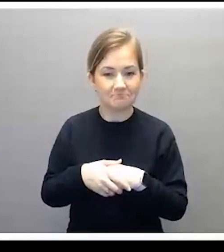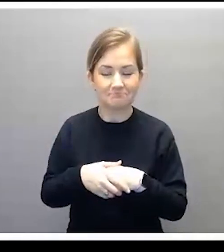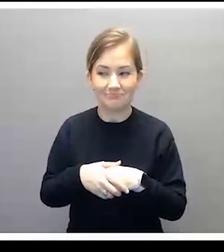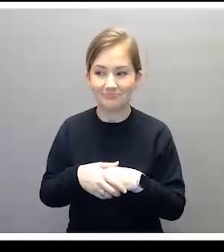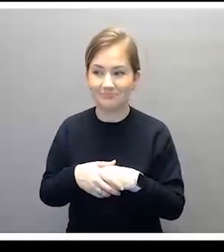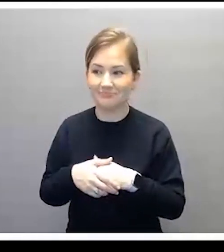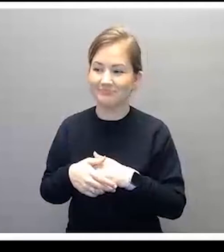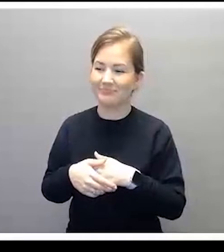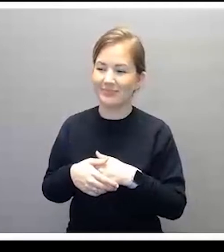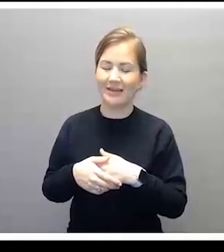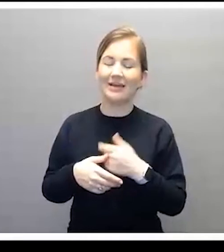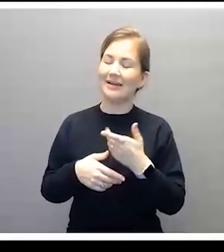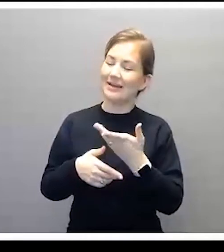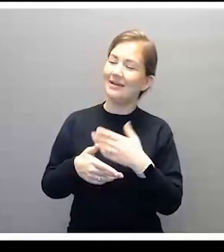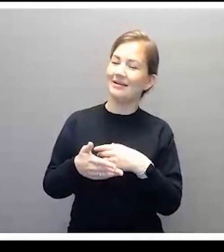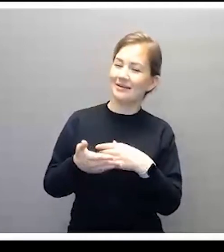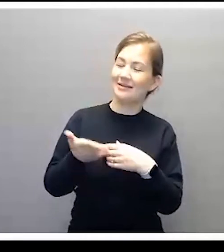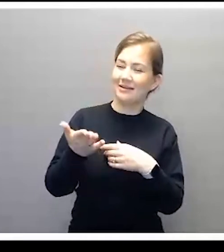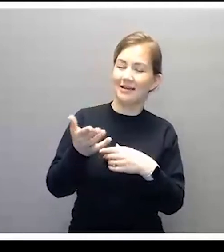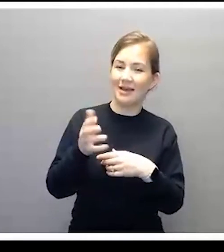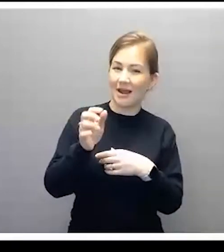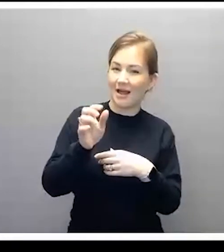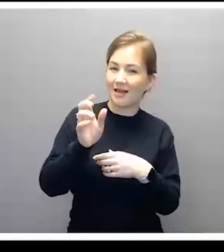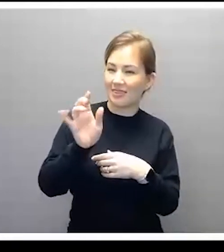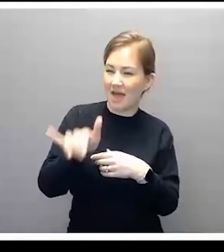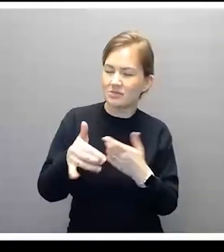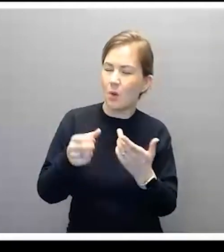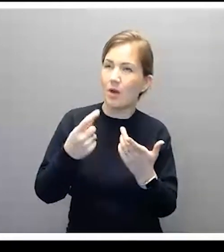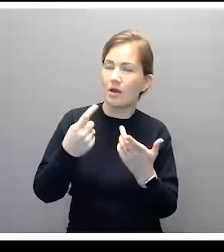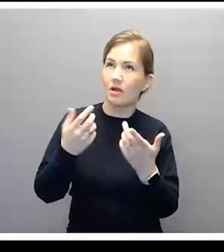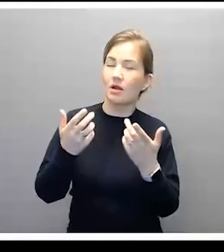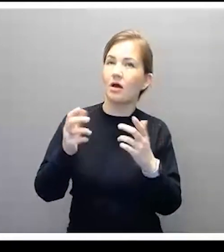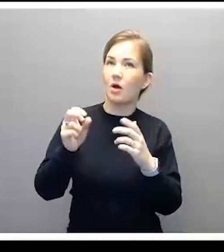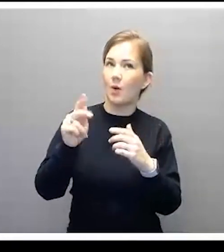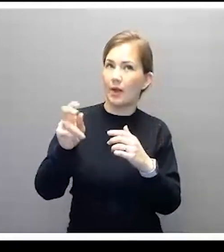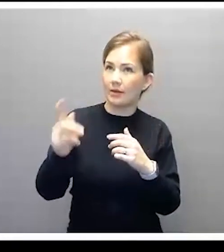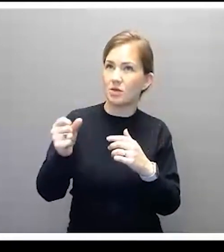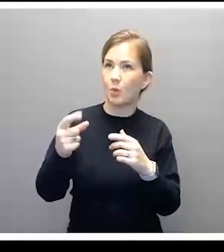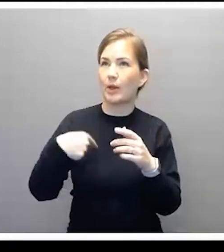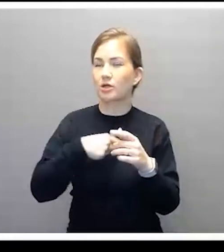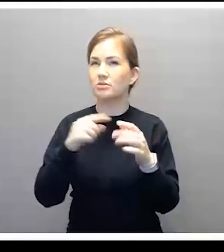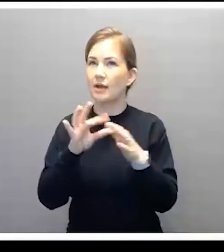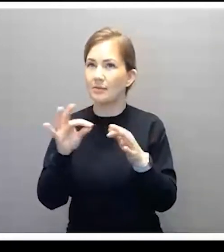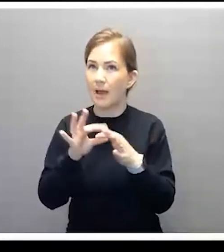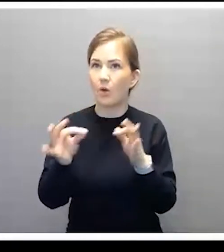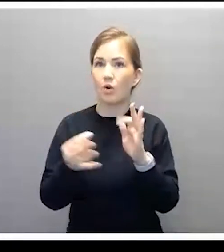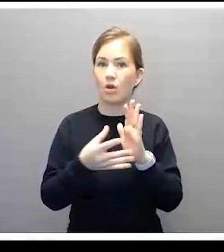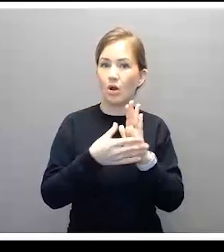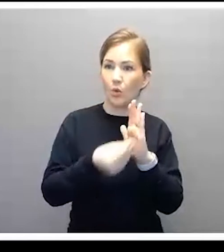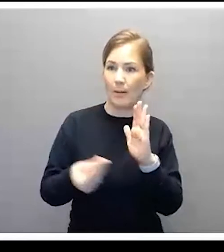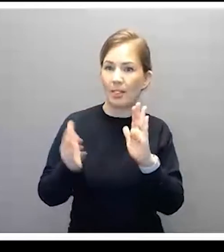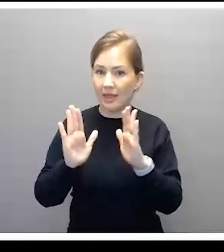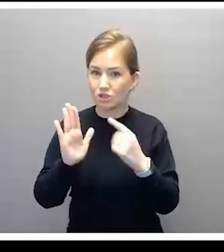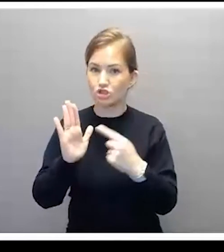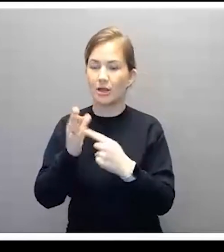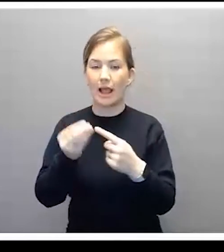And that kinda points me back to, so we're talking about replication and monitoring.